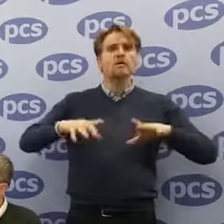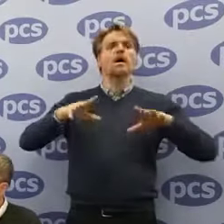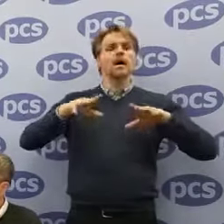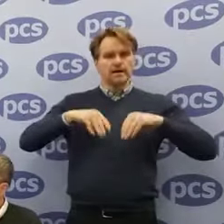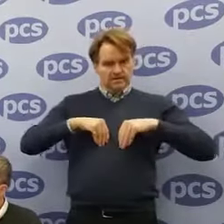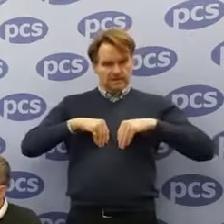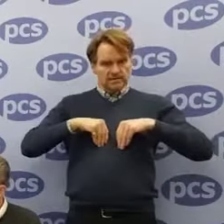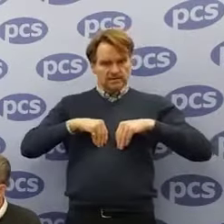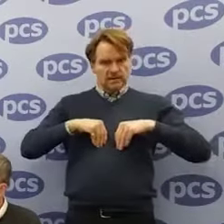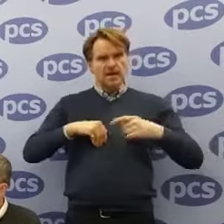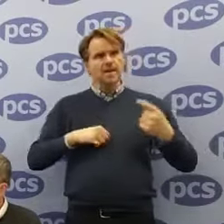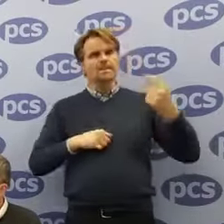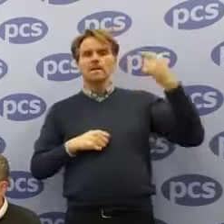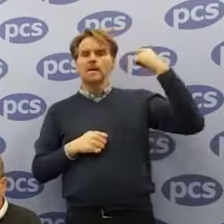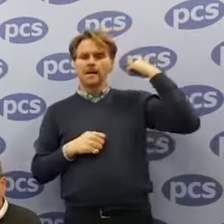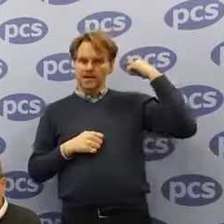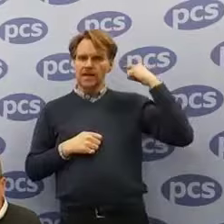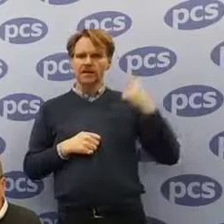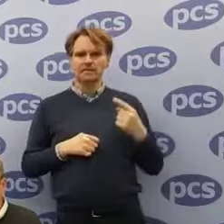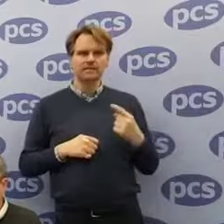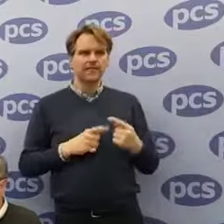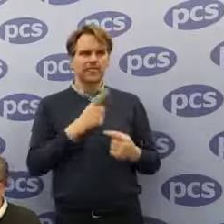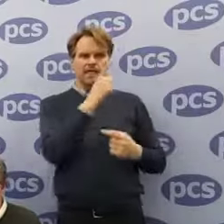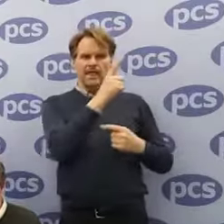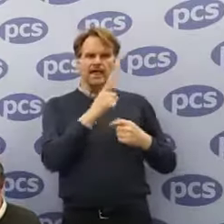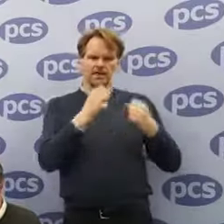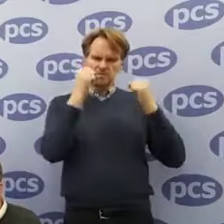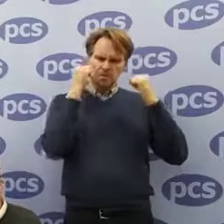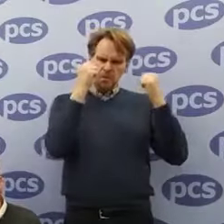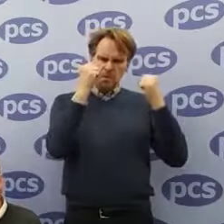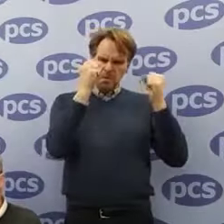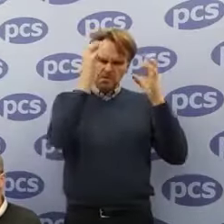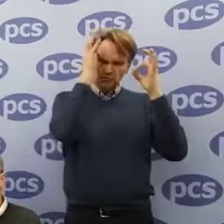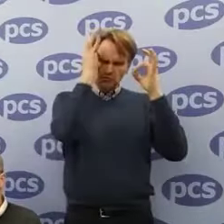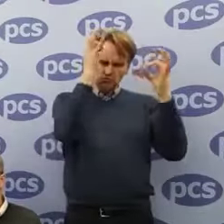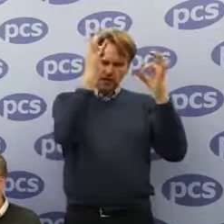government had a rigid public sector pay cap applied across everywhere now we've